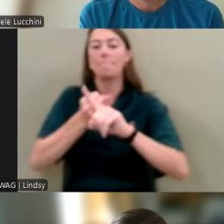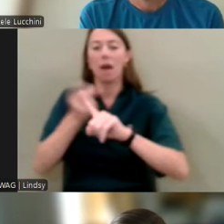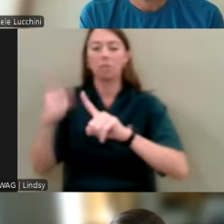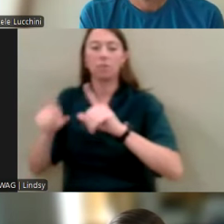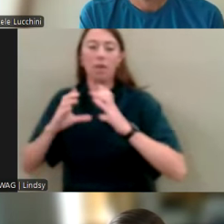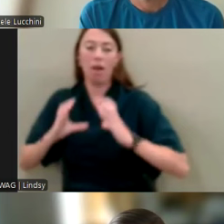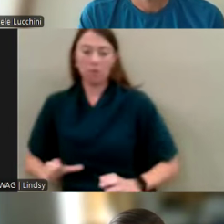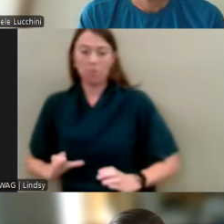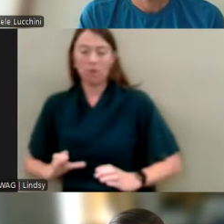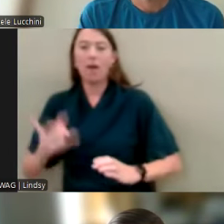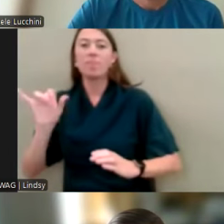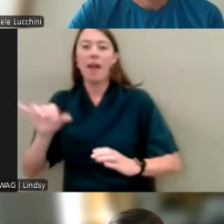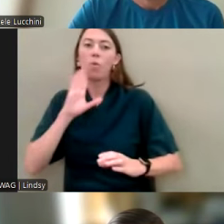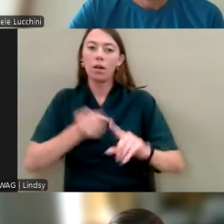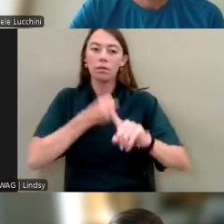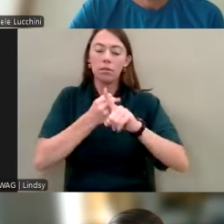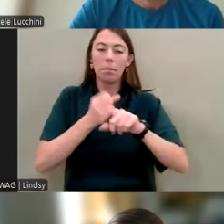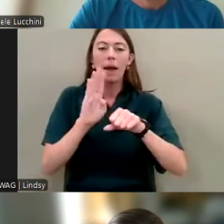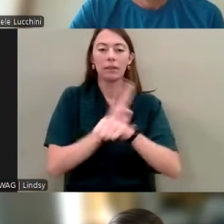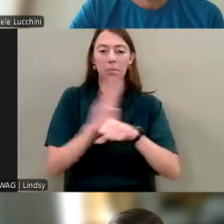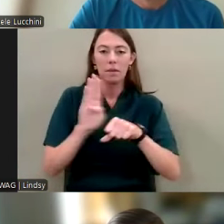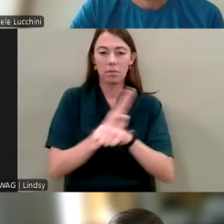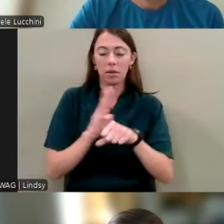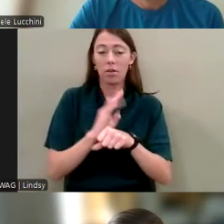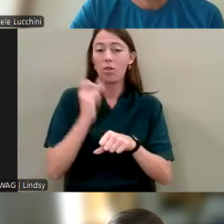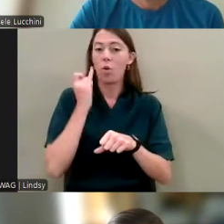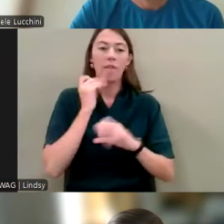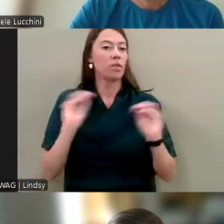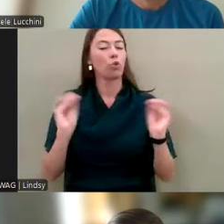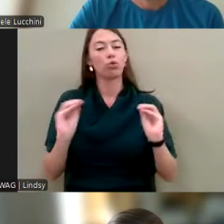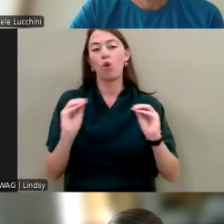brought in-house and starting to be worked on. You could rely on the legal aspect of it,